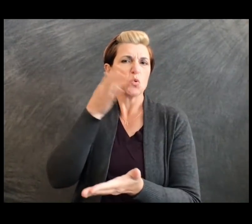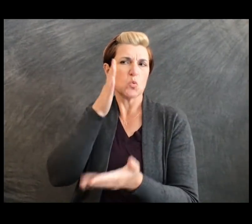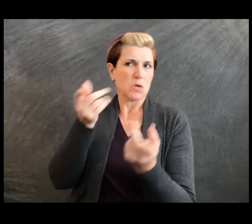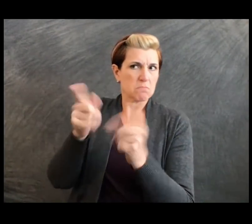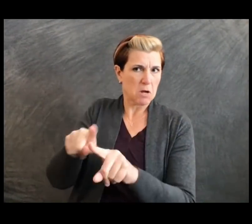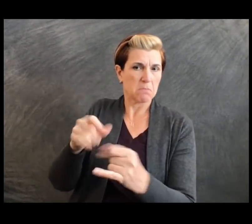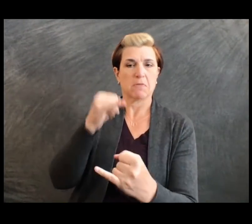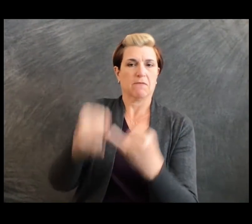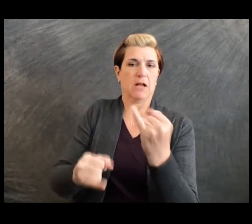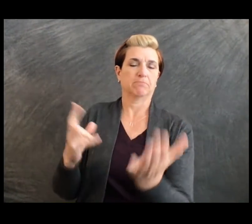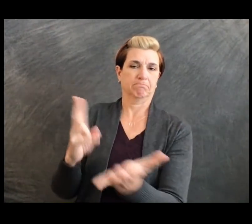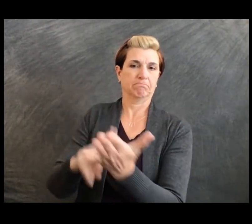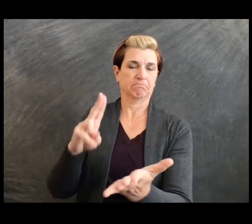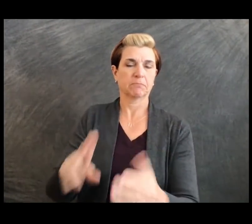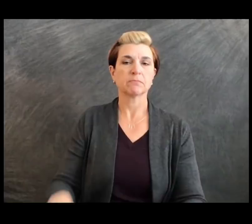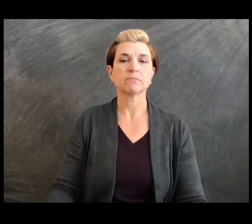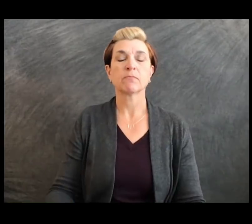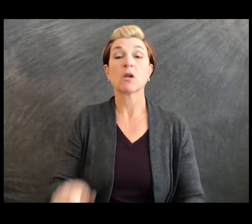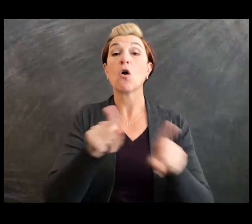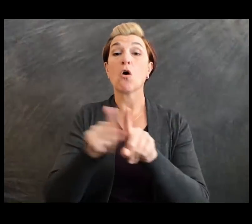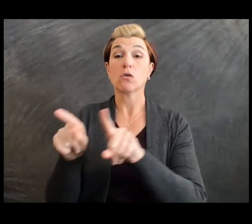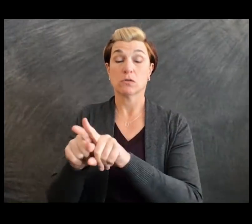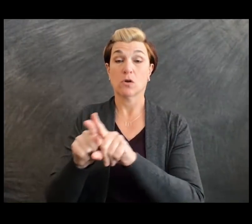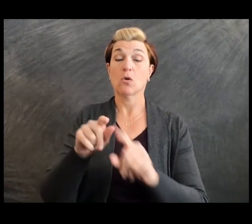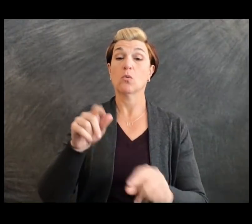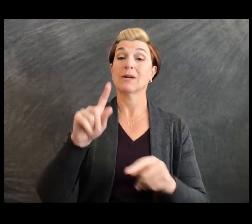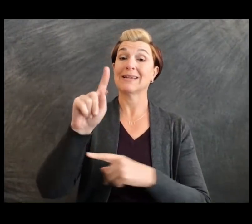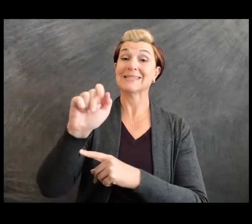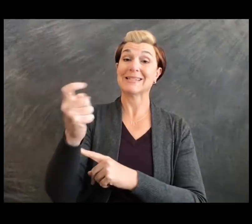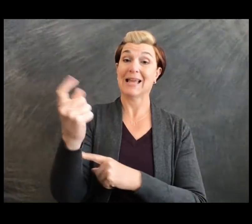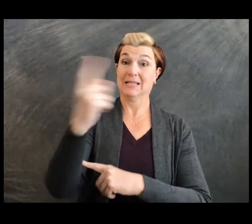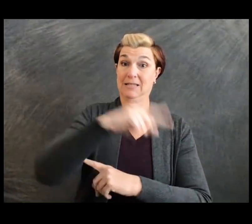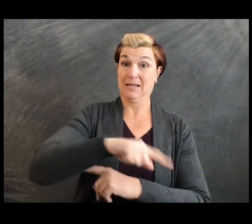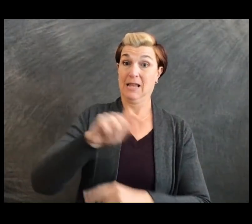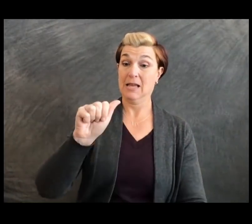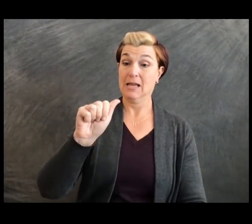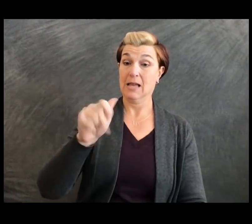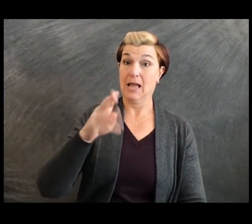moved tax day from April 15th through July 15th which is a big deal giving